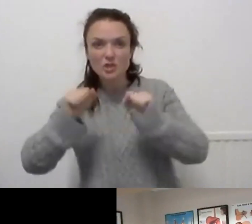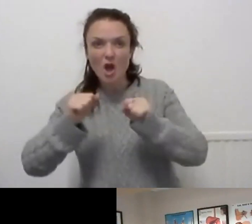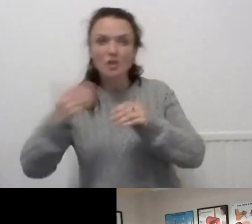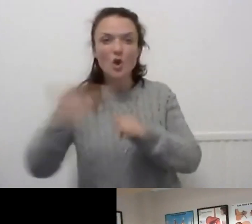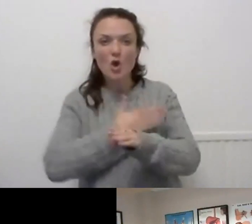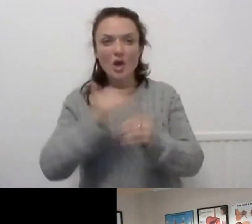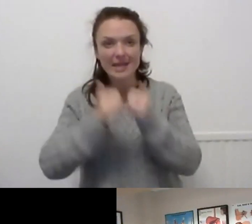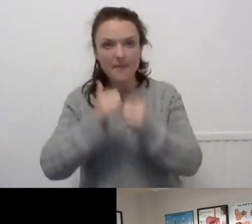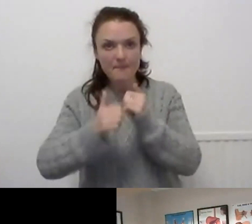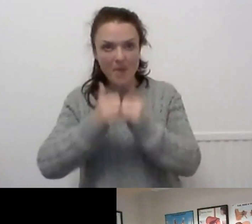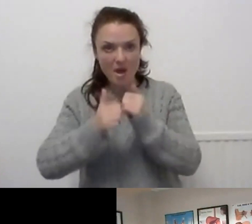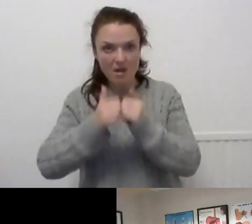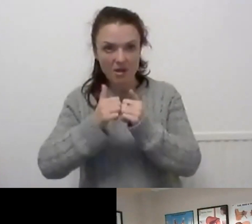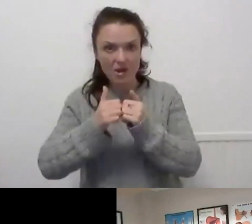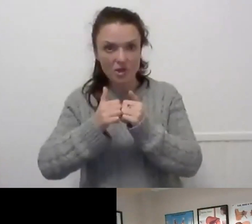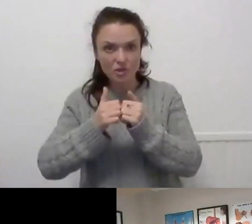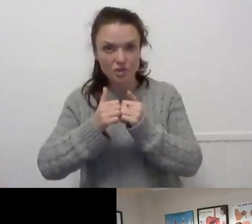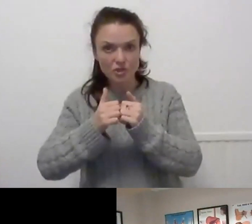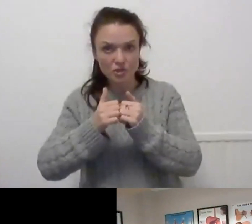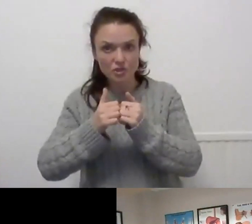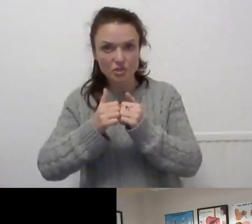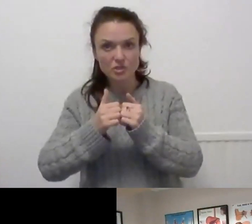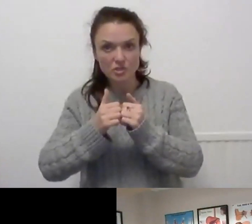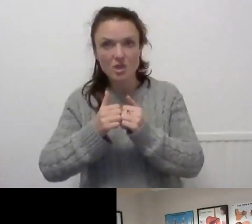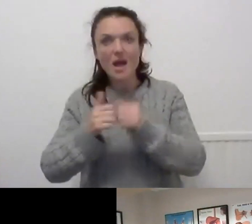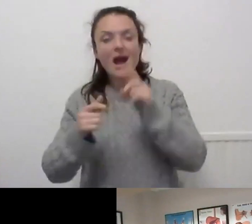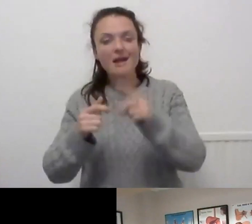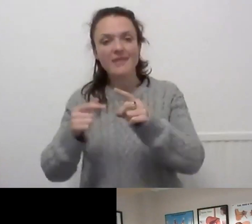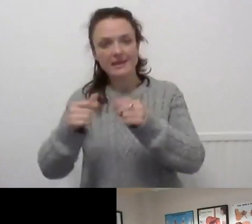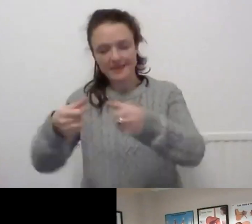six, then the clinically vulnerable. So those with underlying health conditions not severe